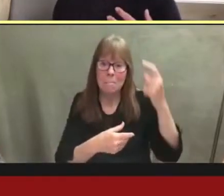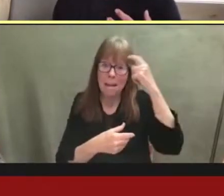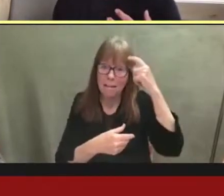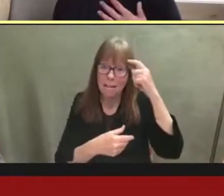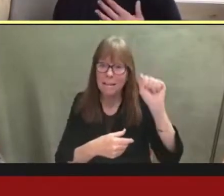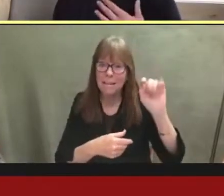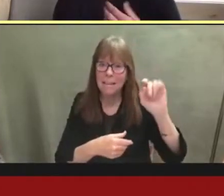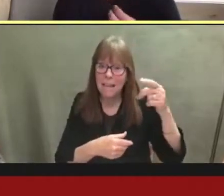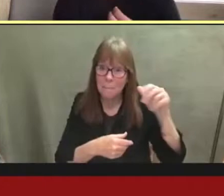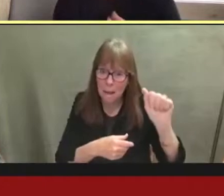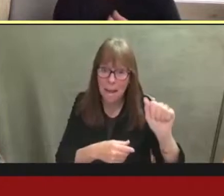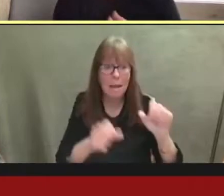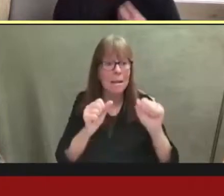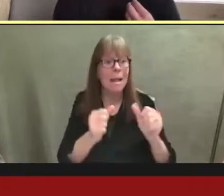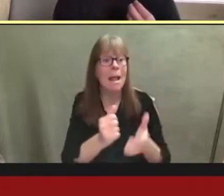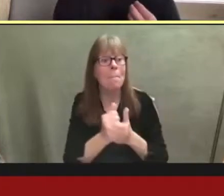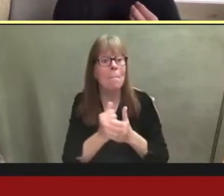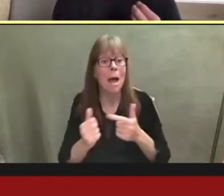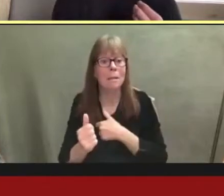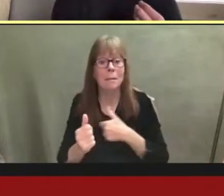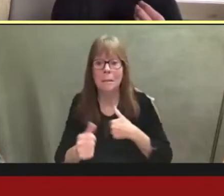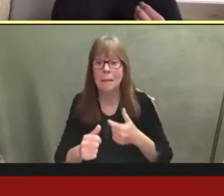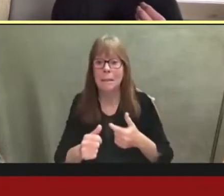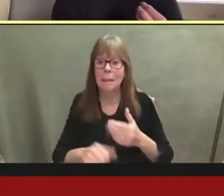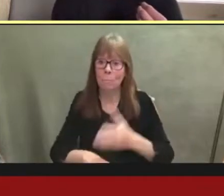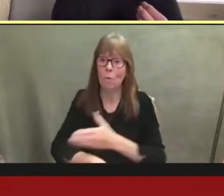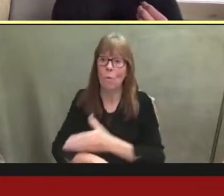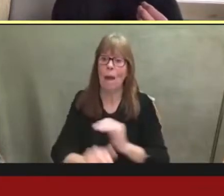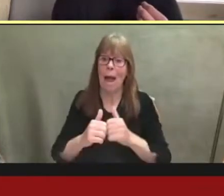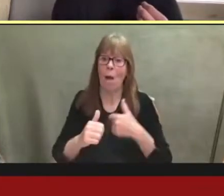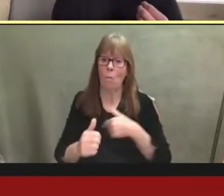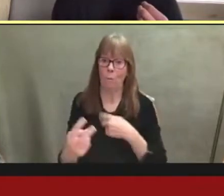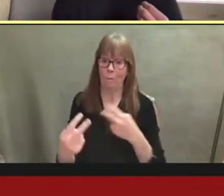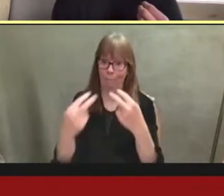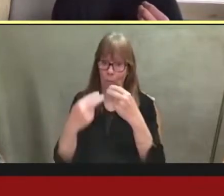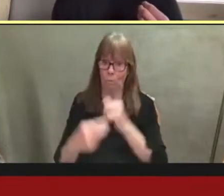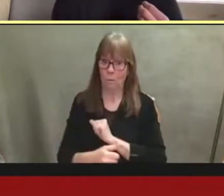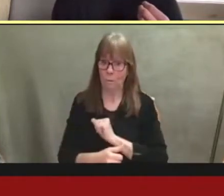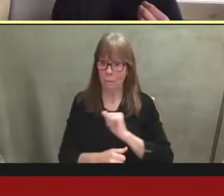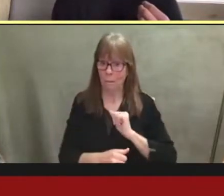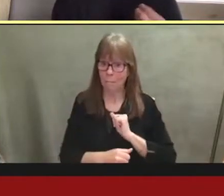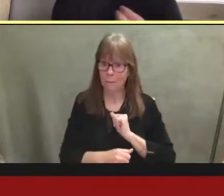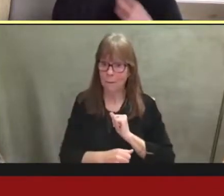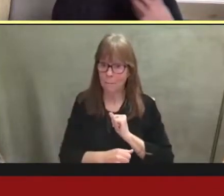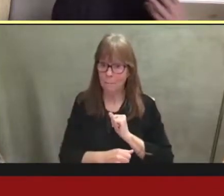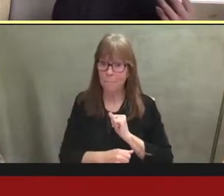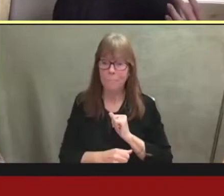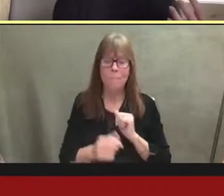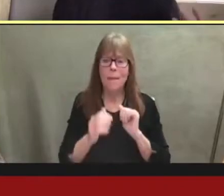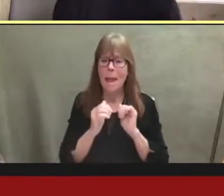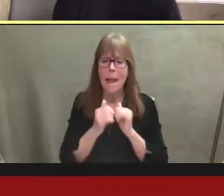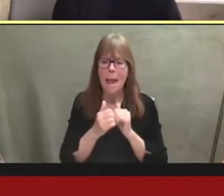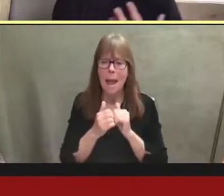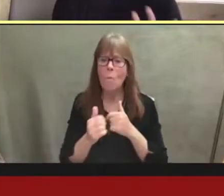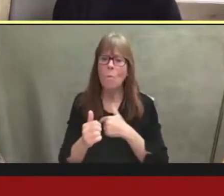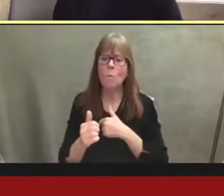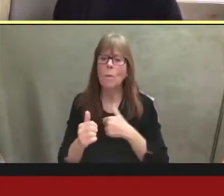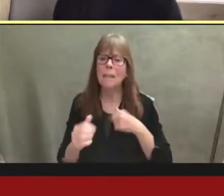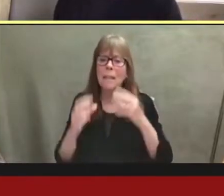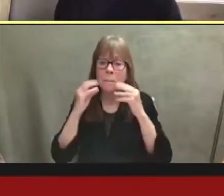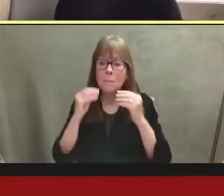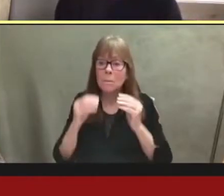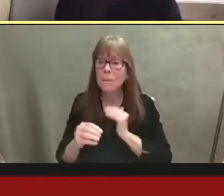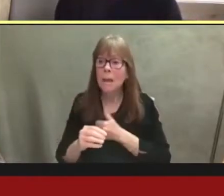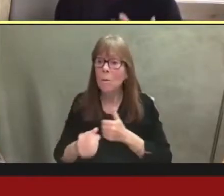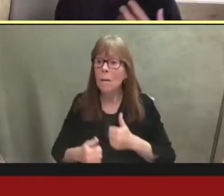the way we see ourselves and… how we experience our life.